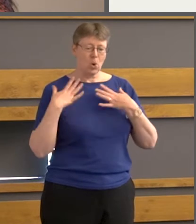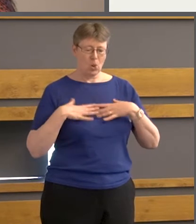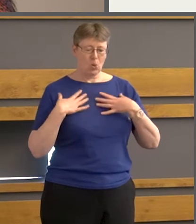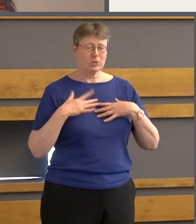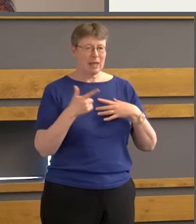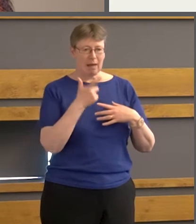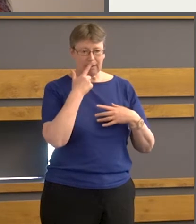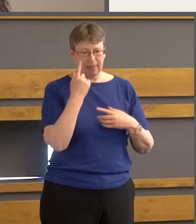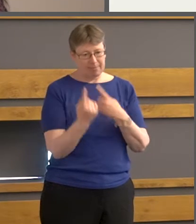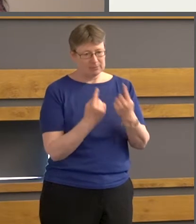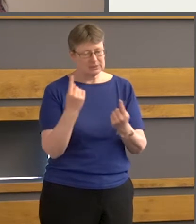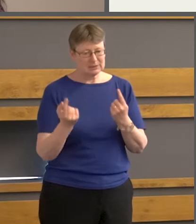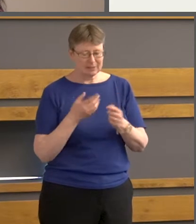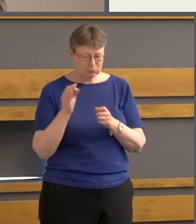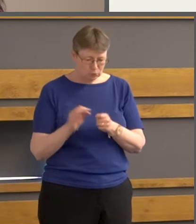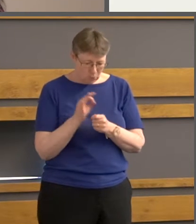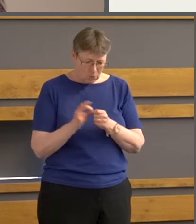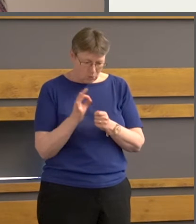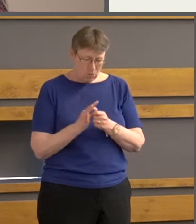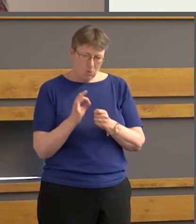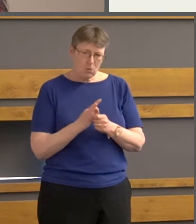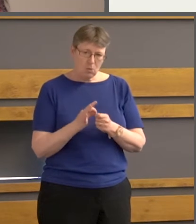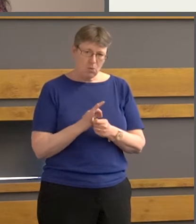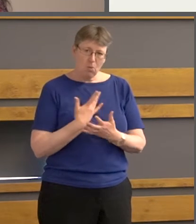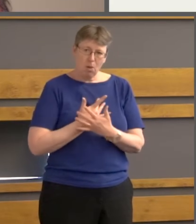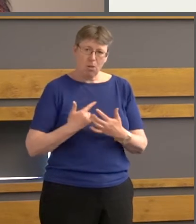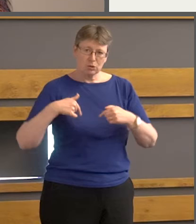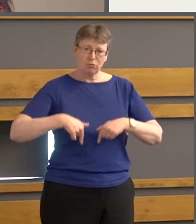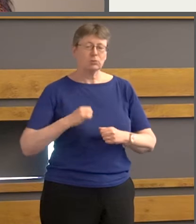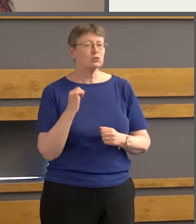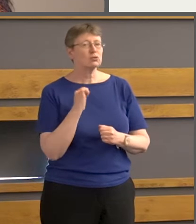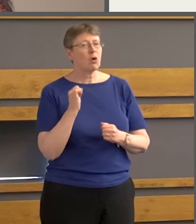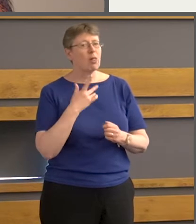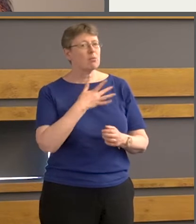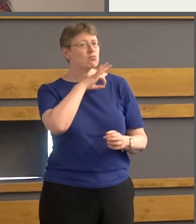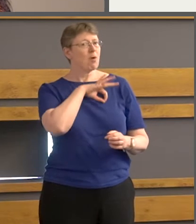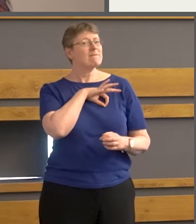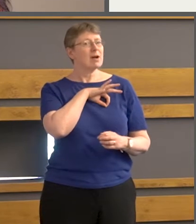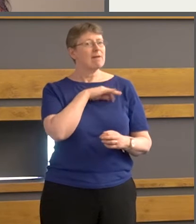to sew into clothes. Through this trade, many in Scotland profited indirectly from slavery,